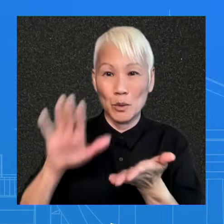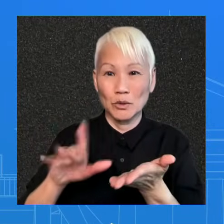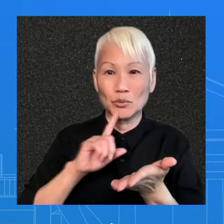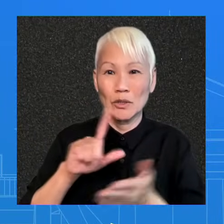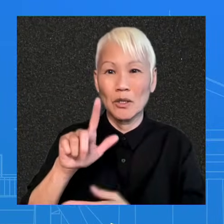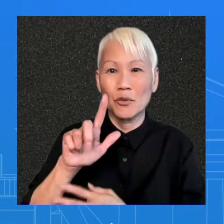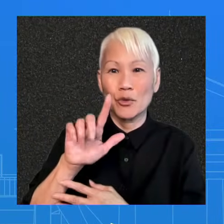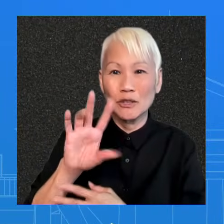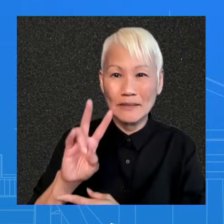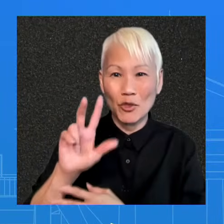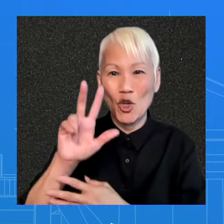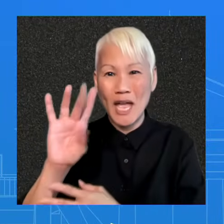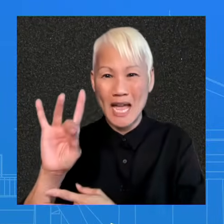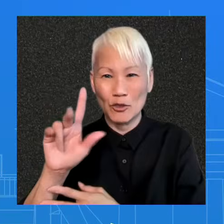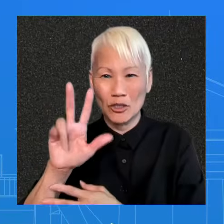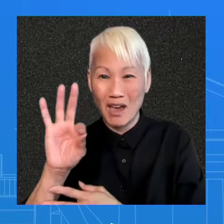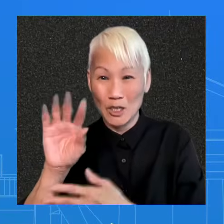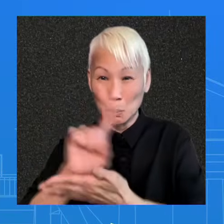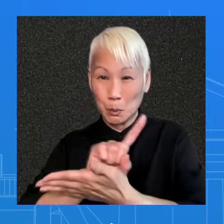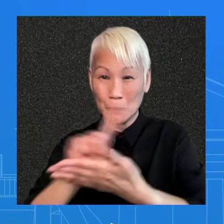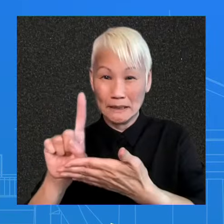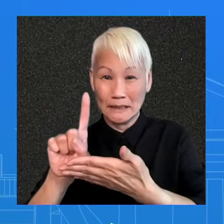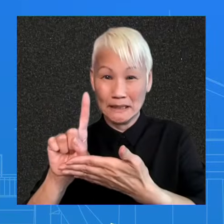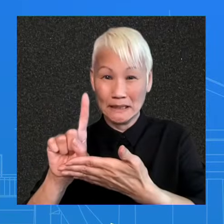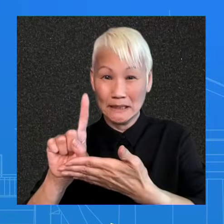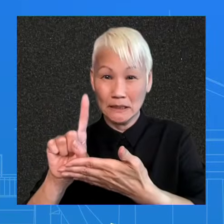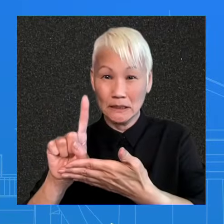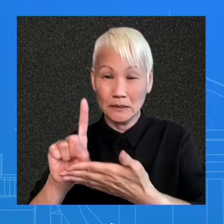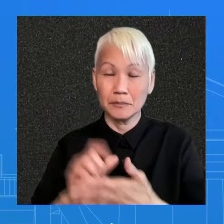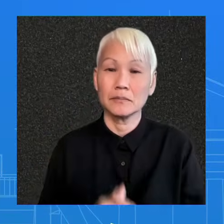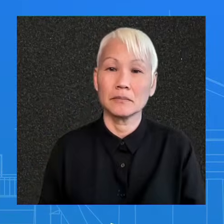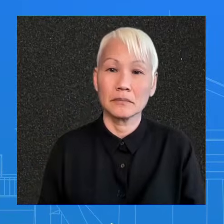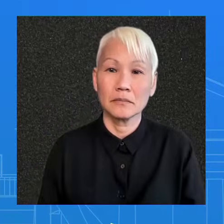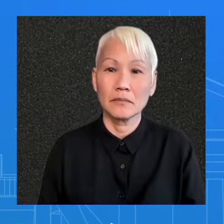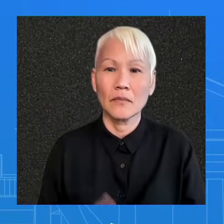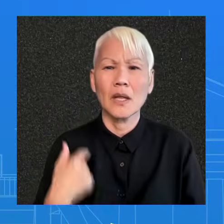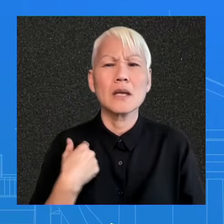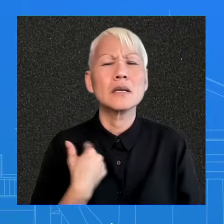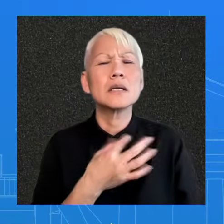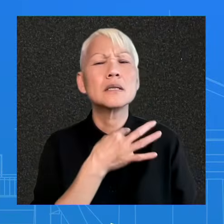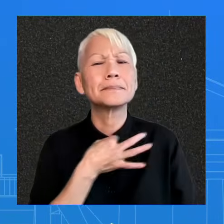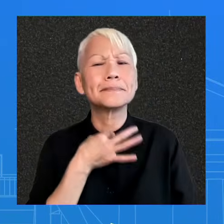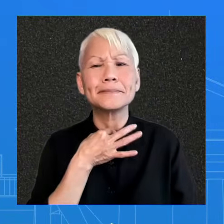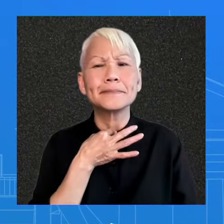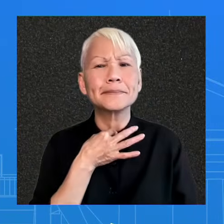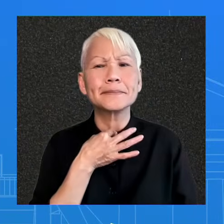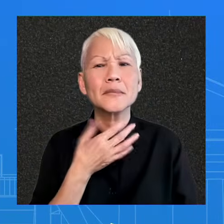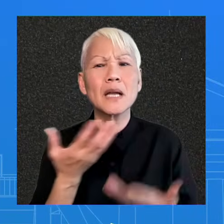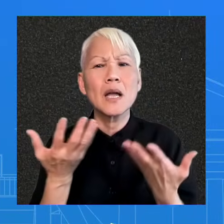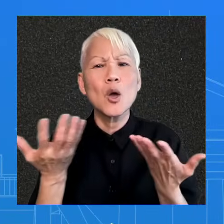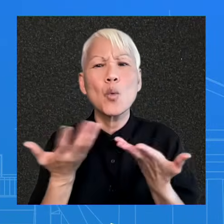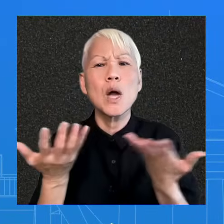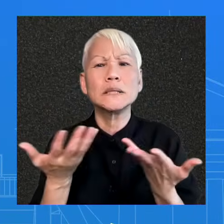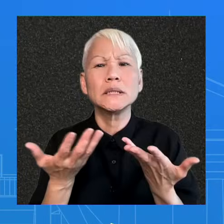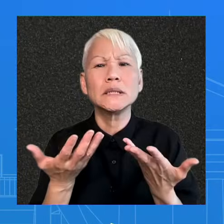Could you give us the sort of correct correct position of the administration